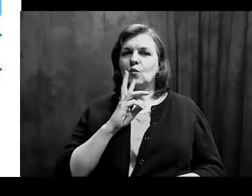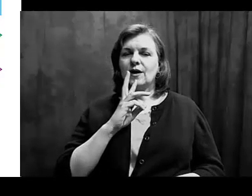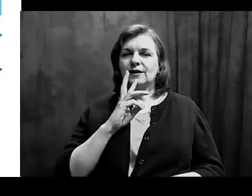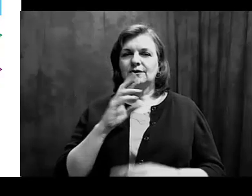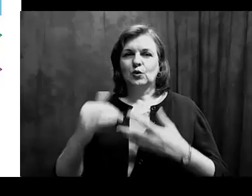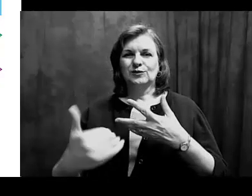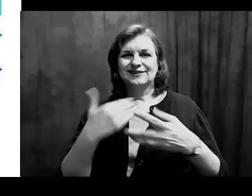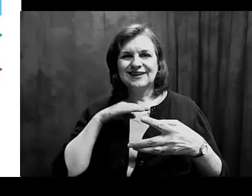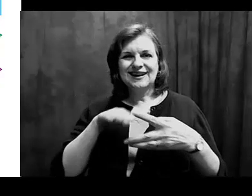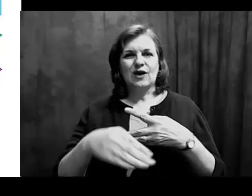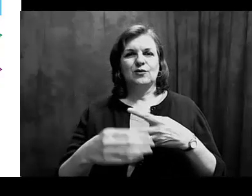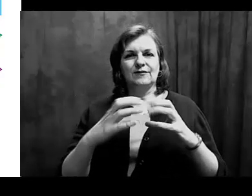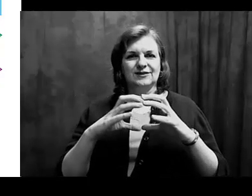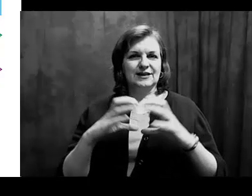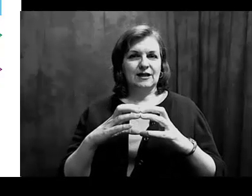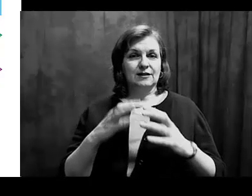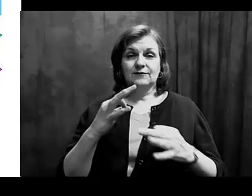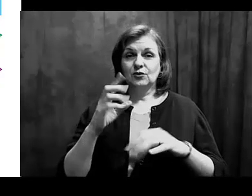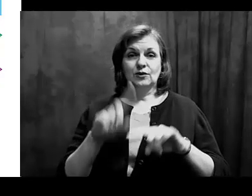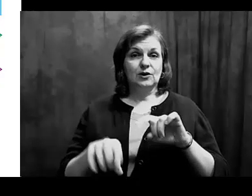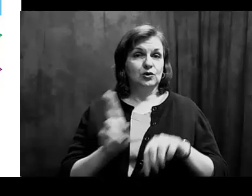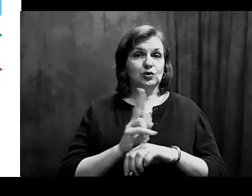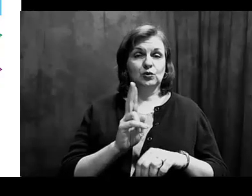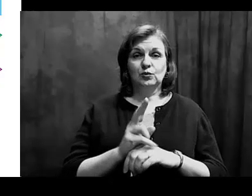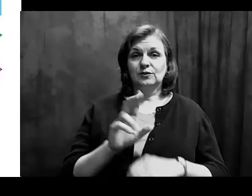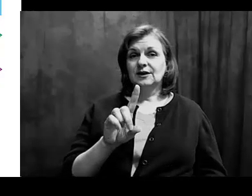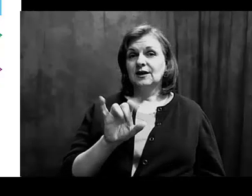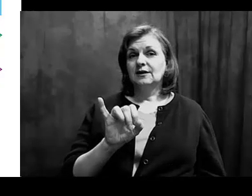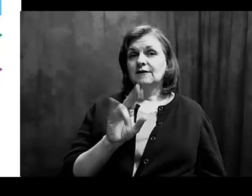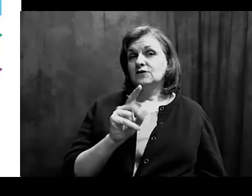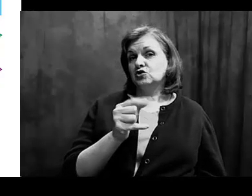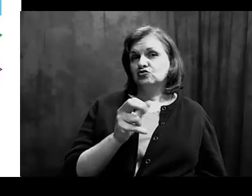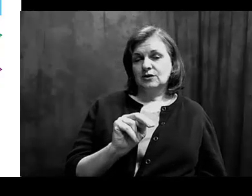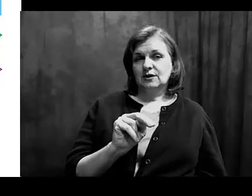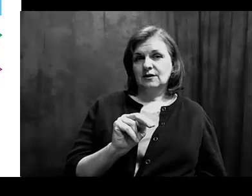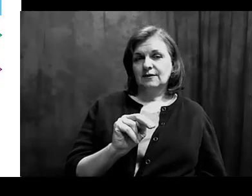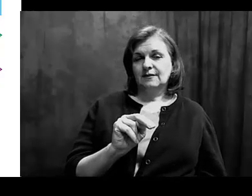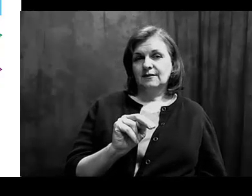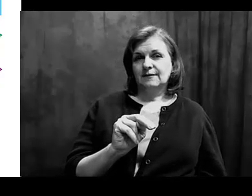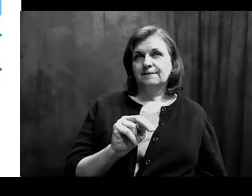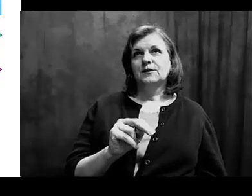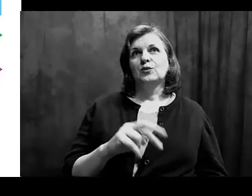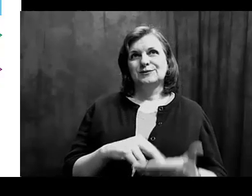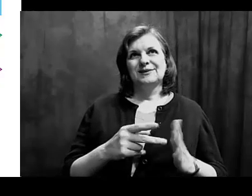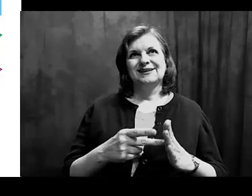six greens on the this side -- so they're gonna keep this up until they can